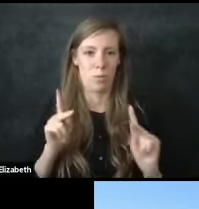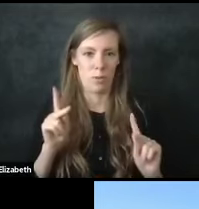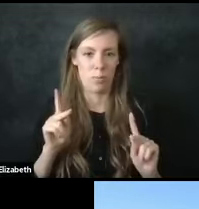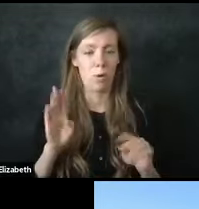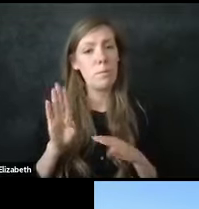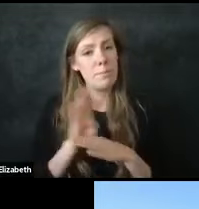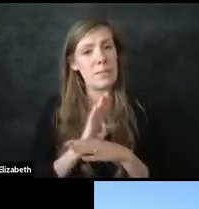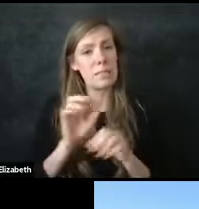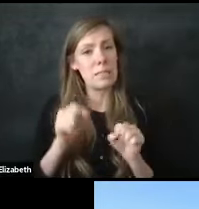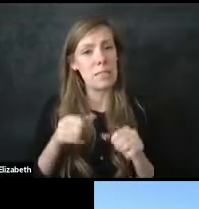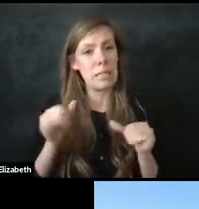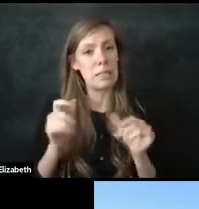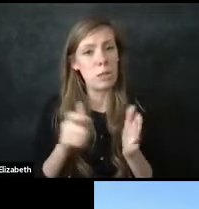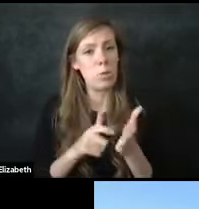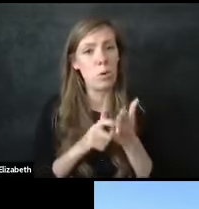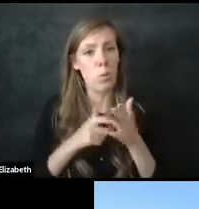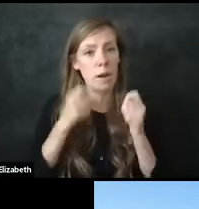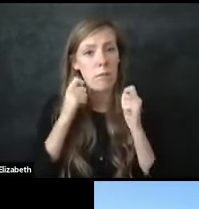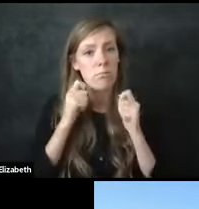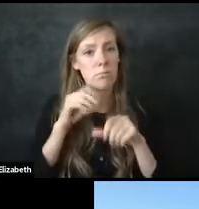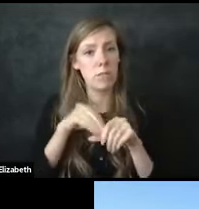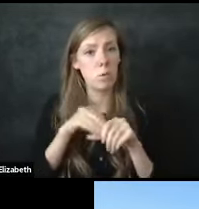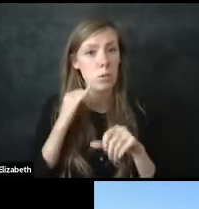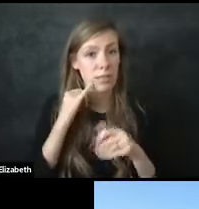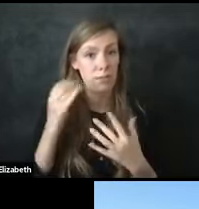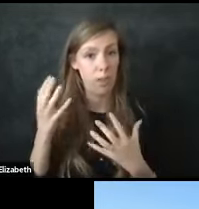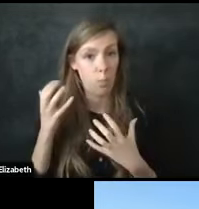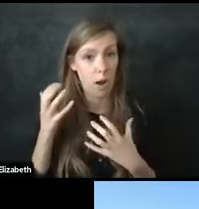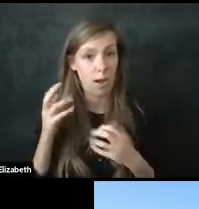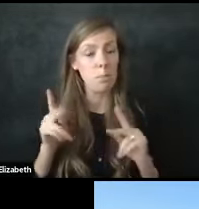face coverings indoors, and people still have the option